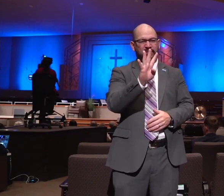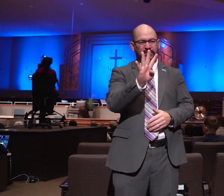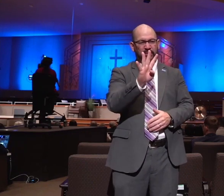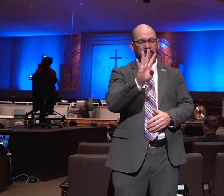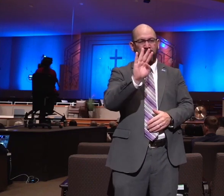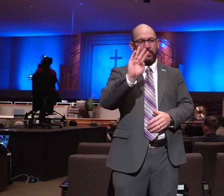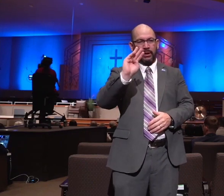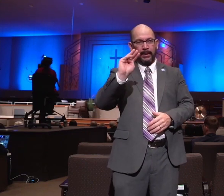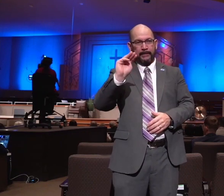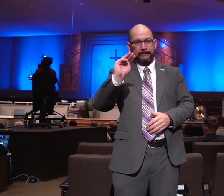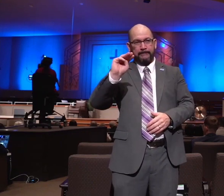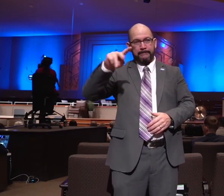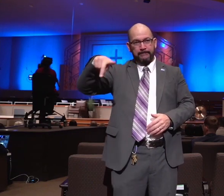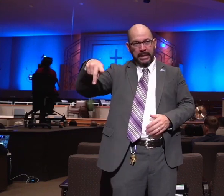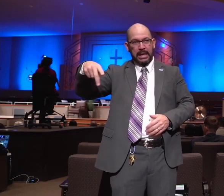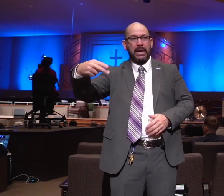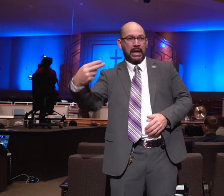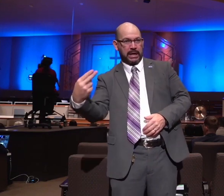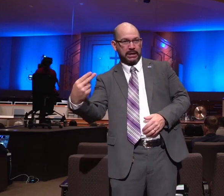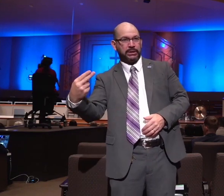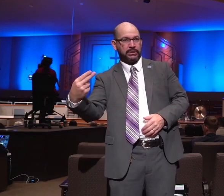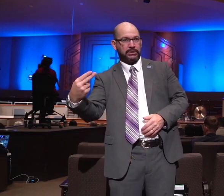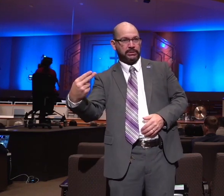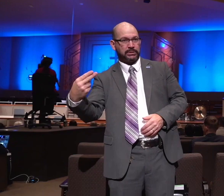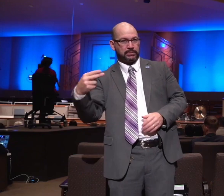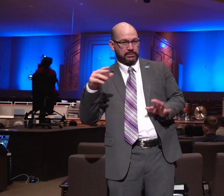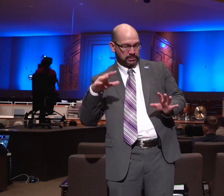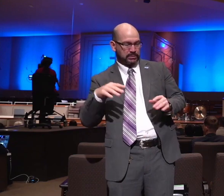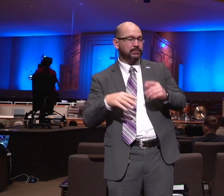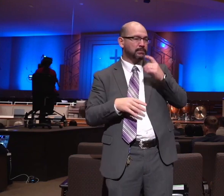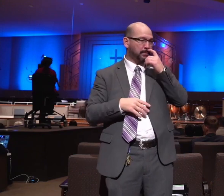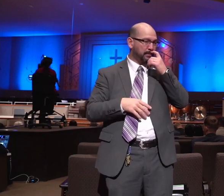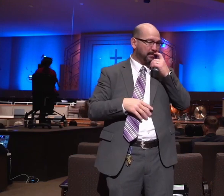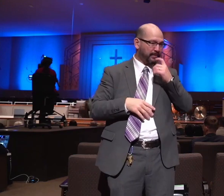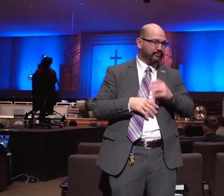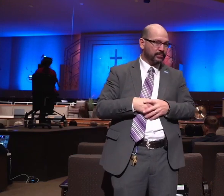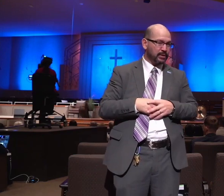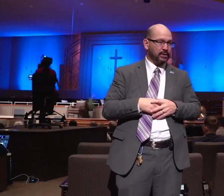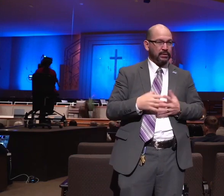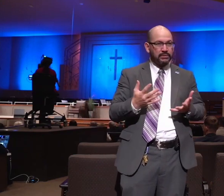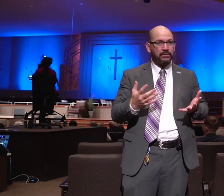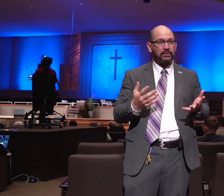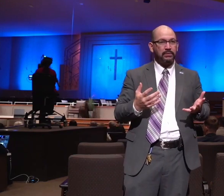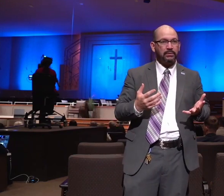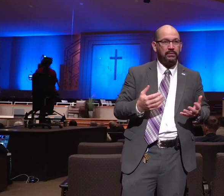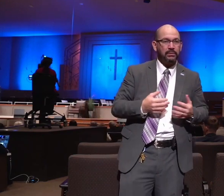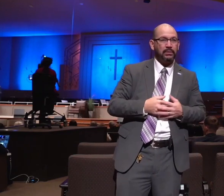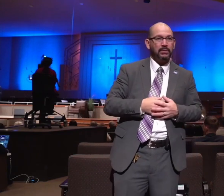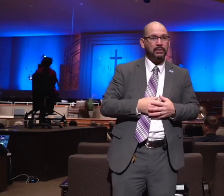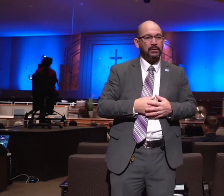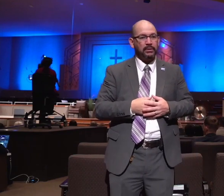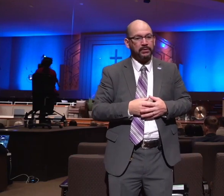I gotta push to stay at four miles an hour when I'm walking now I gotta push to stay at one mile